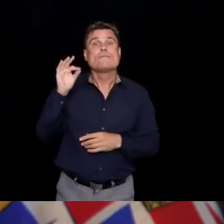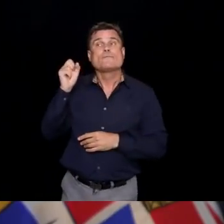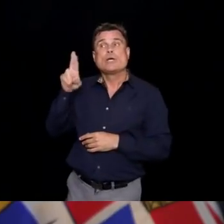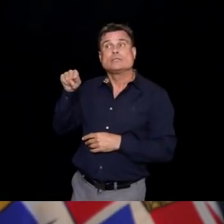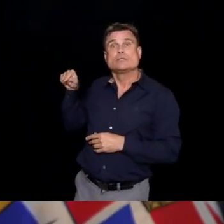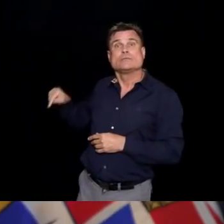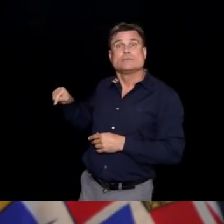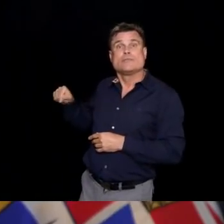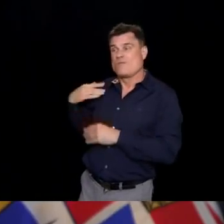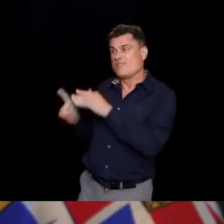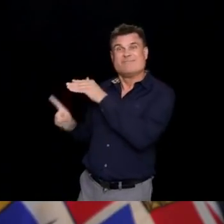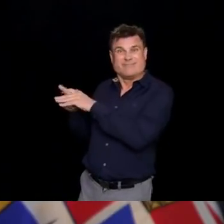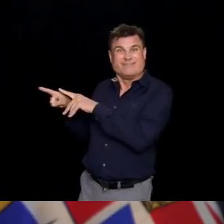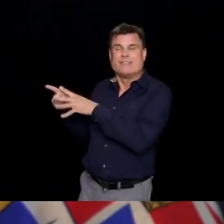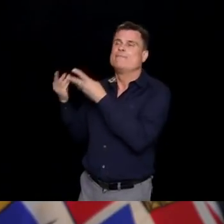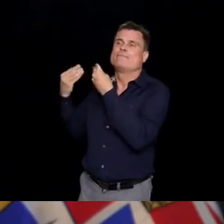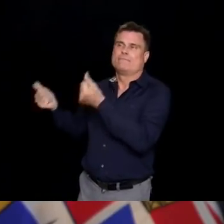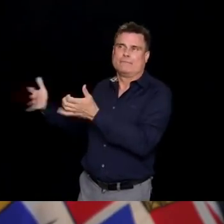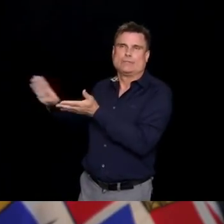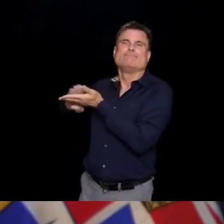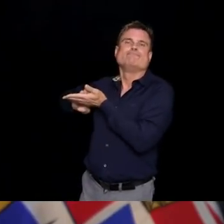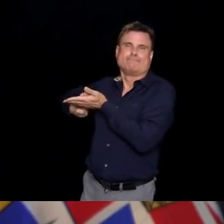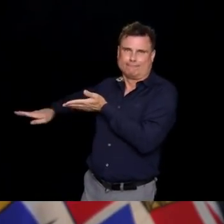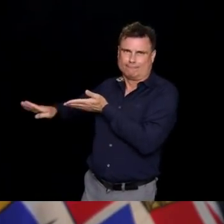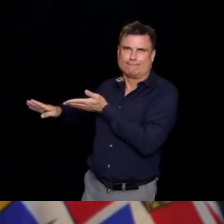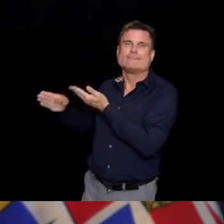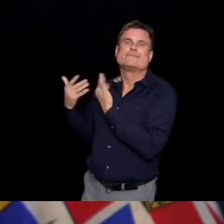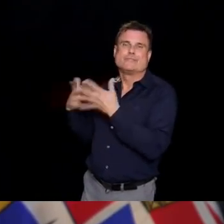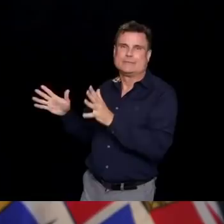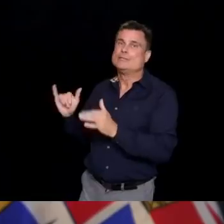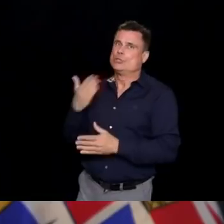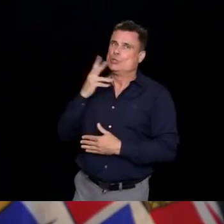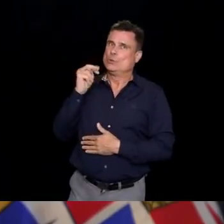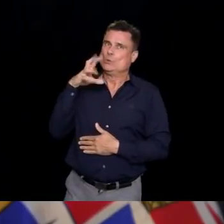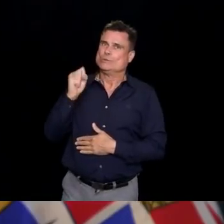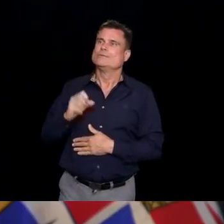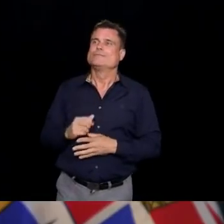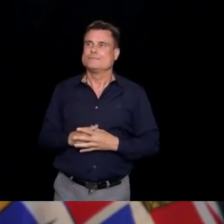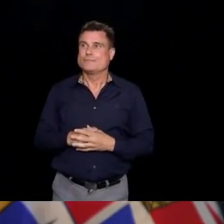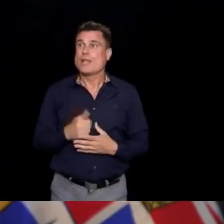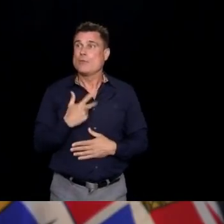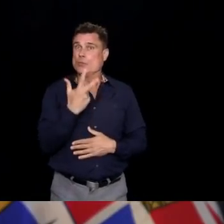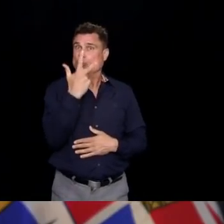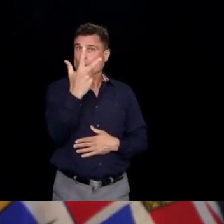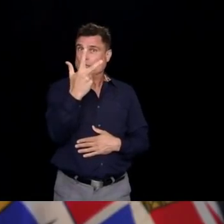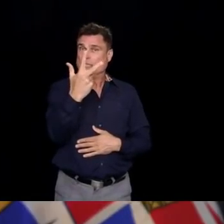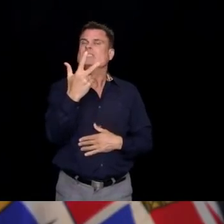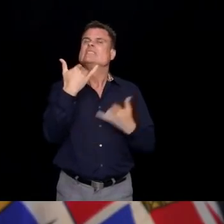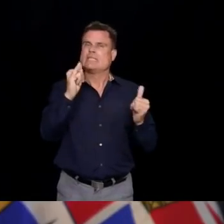has now been declared over. So that is good news. We have three active outbreaks in long-term care. One long-term care